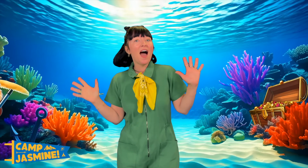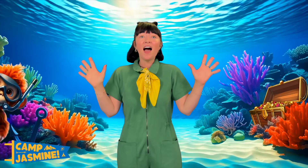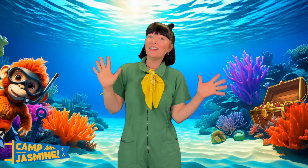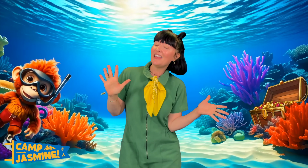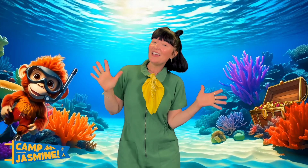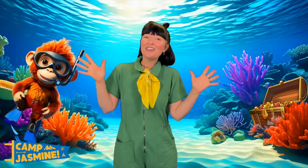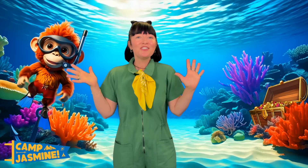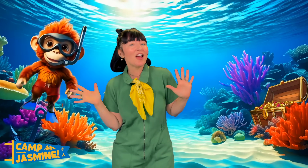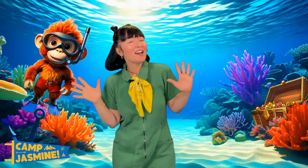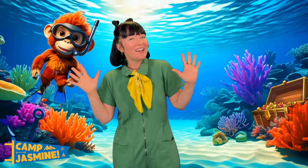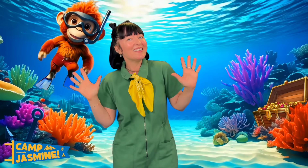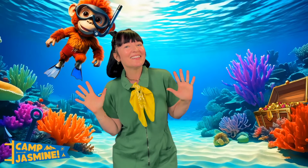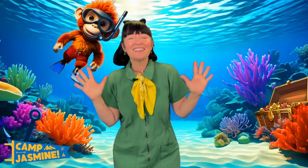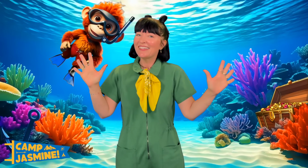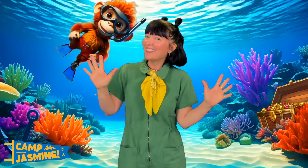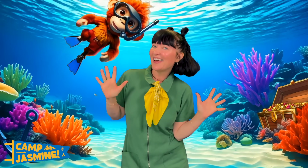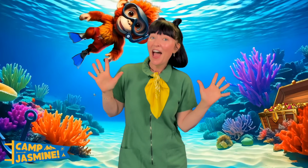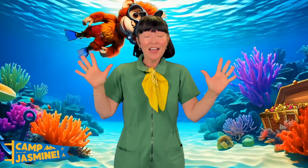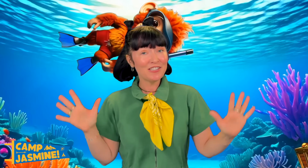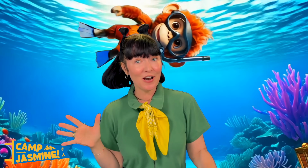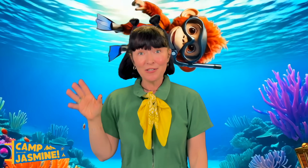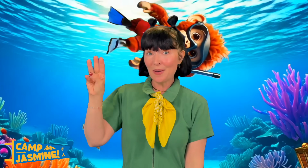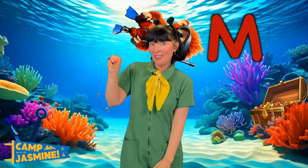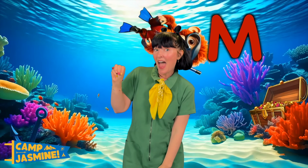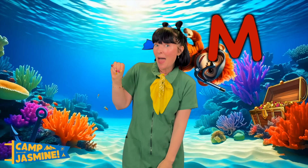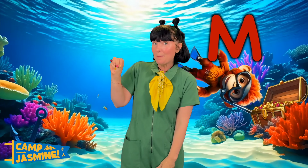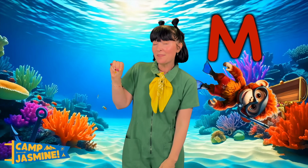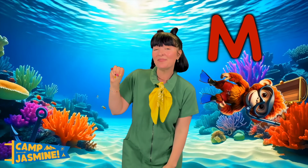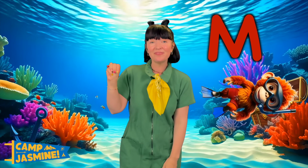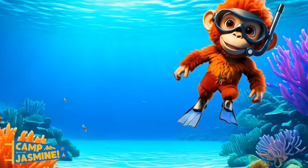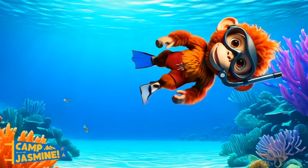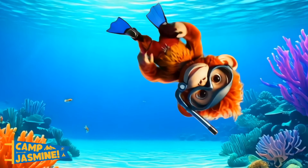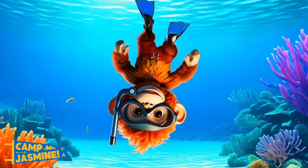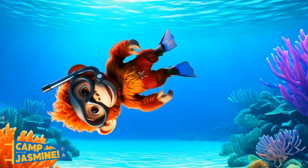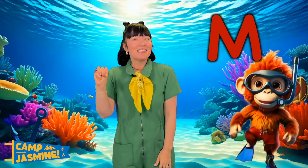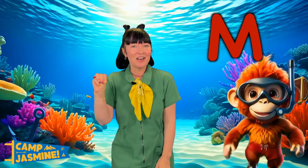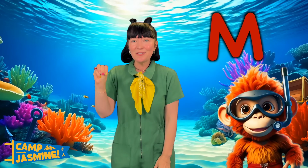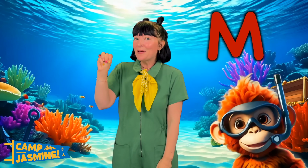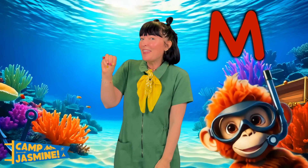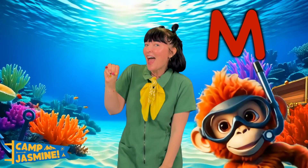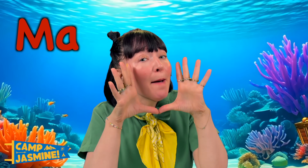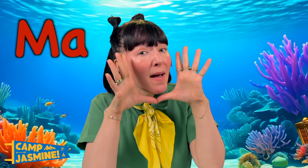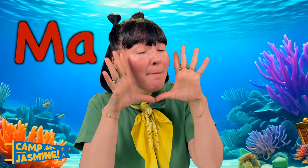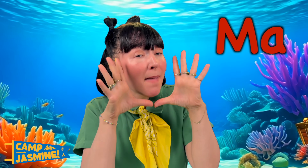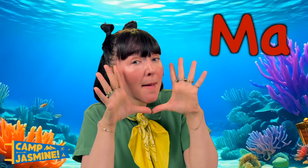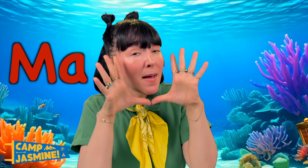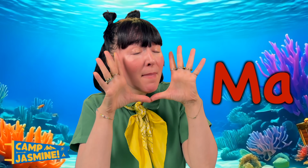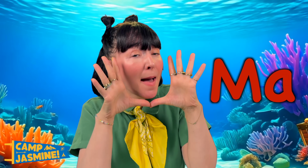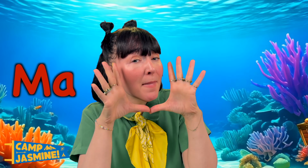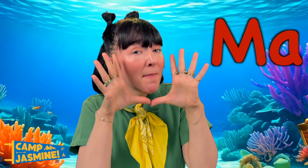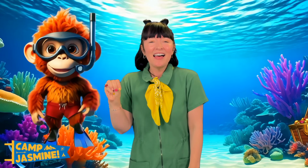Monkey Shark doo doo, doo doo, doo doo Starts with M, ma ma, ma ma, ma ma Starts with M, ma ma, ma ma, ma ma Look! He’s red!